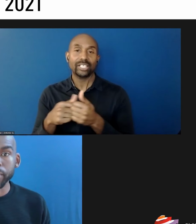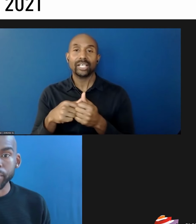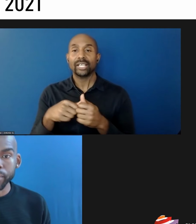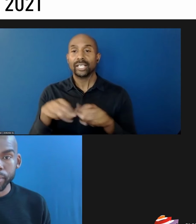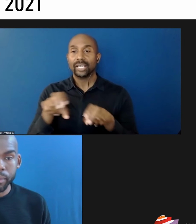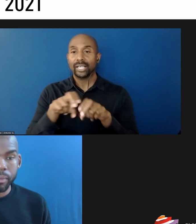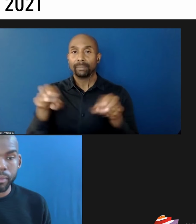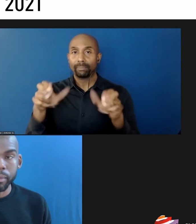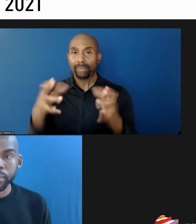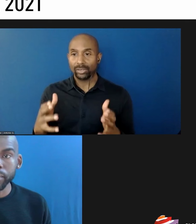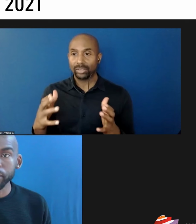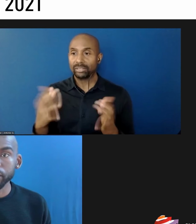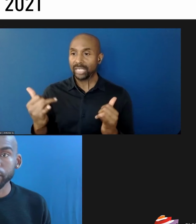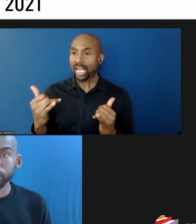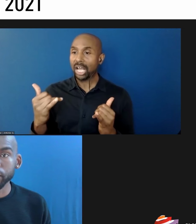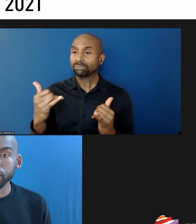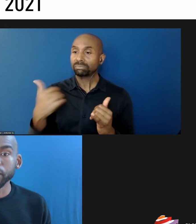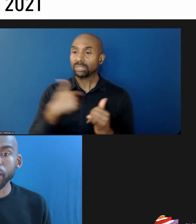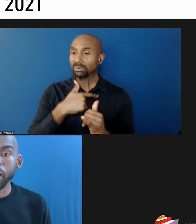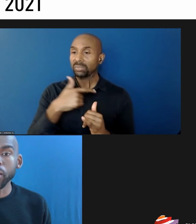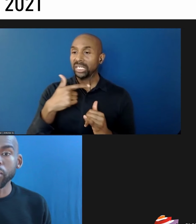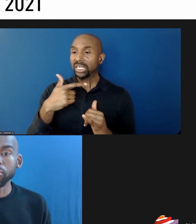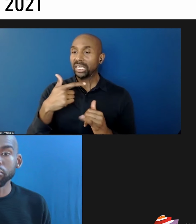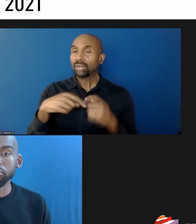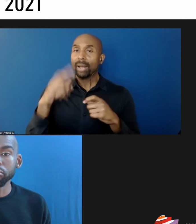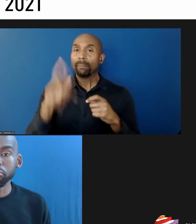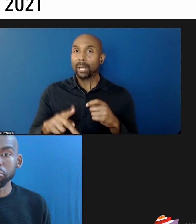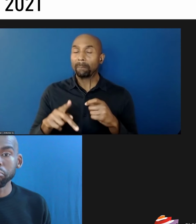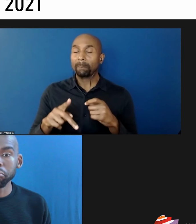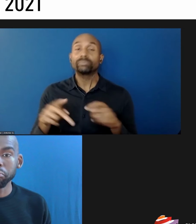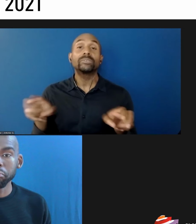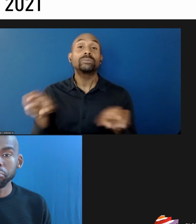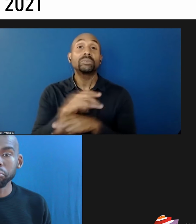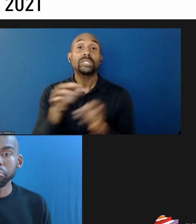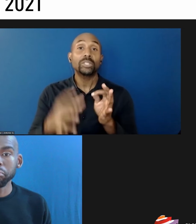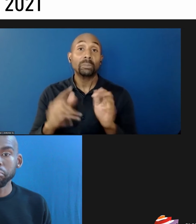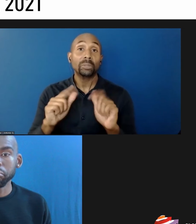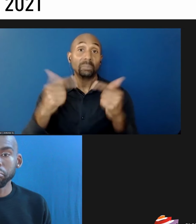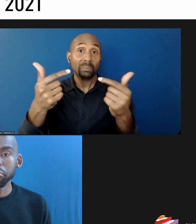I am going on wrap us up, I want to first and foremost say thank you to our five panelists.